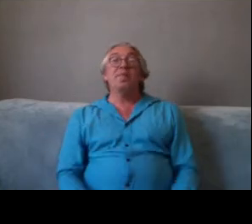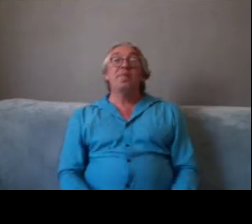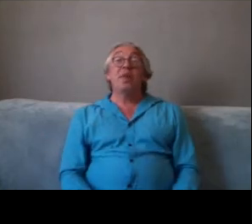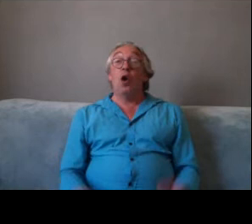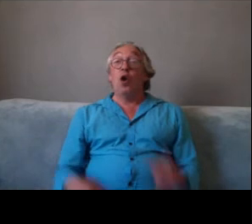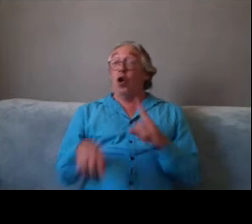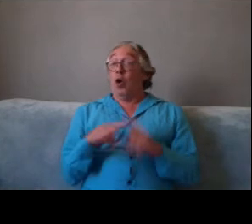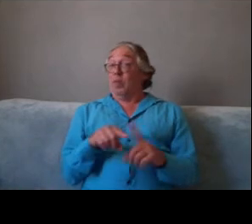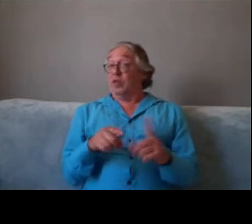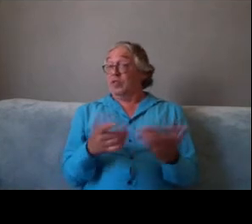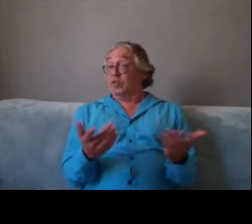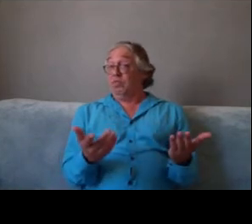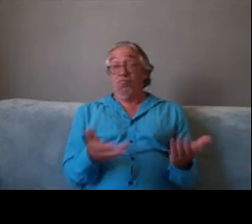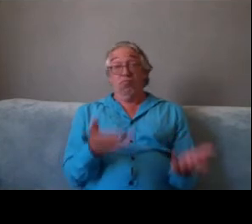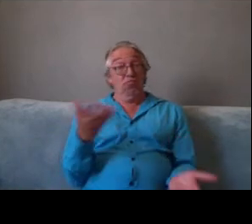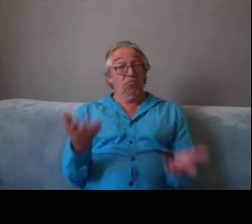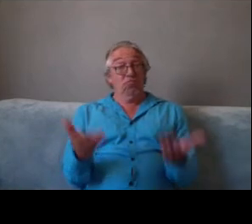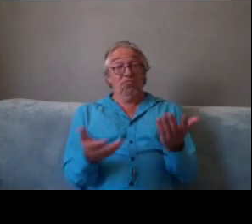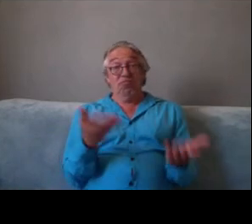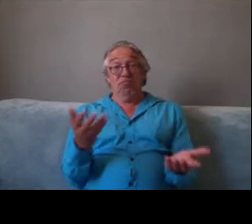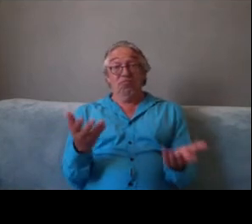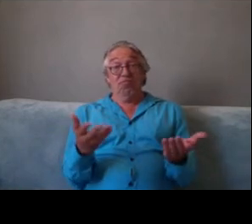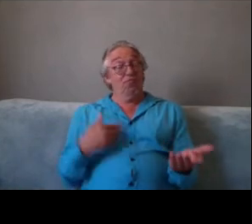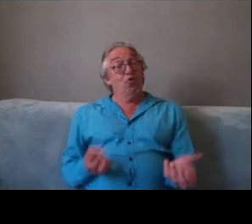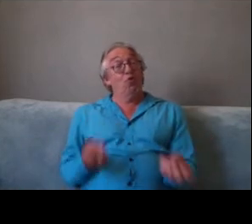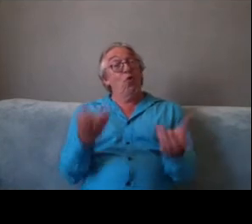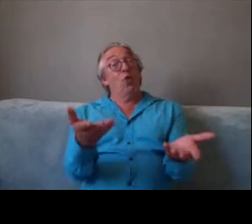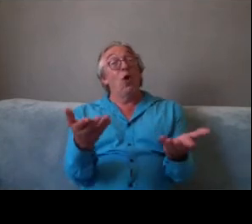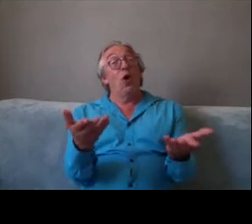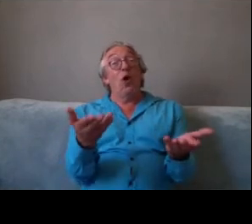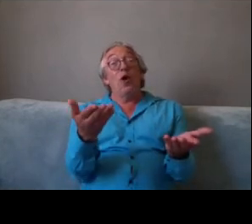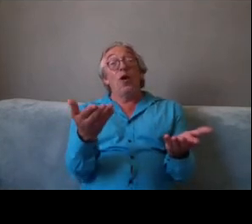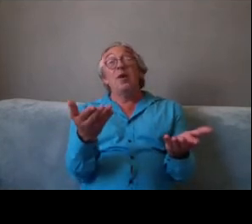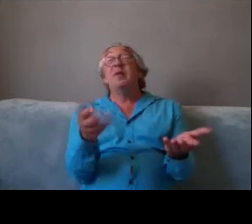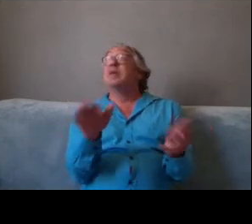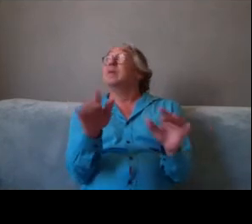to be in a different way, living your life differently,